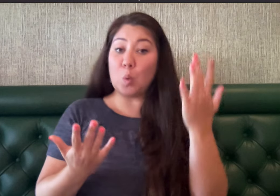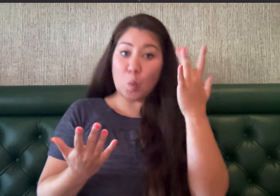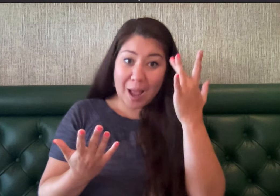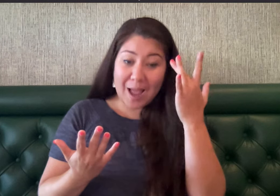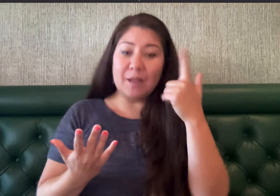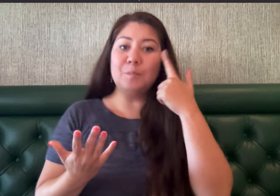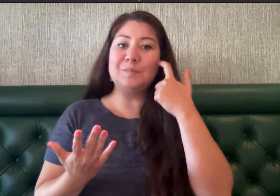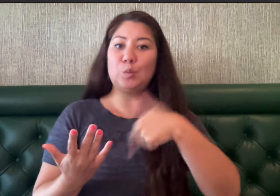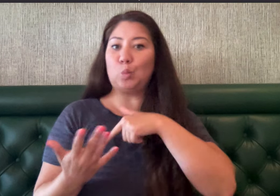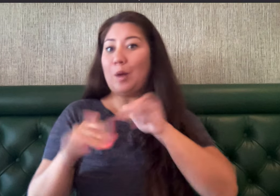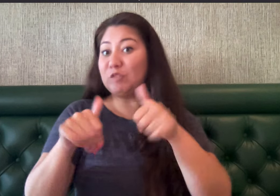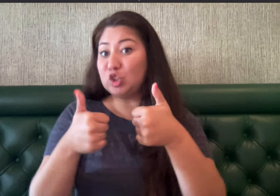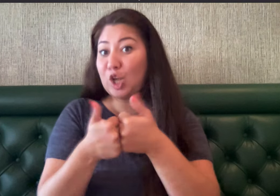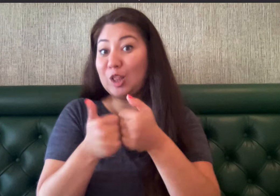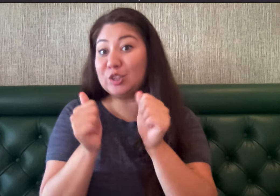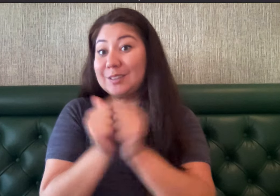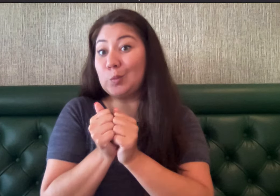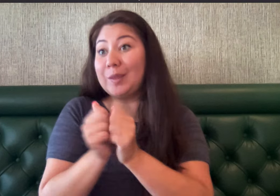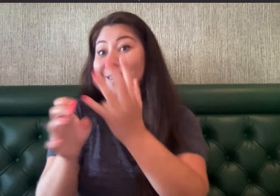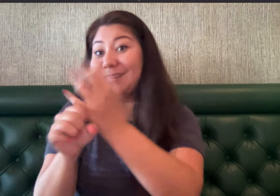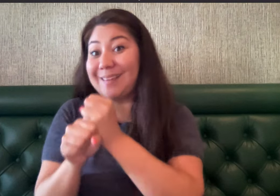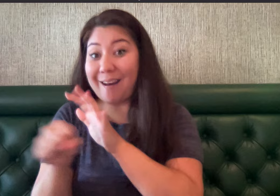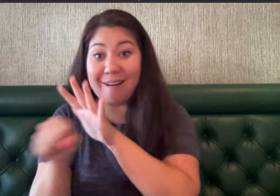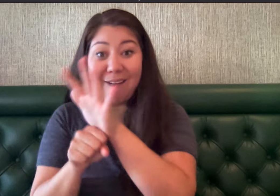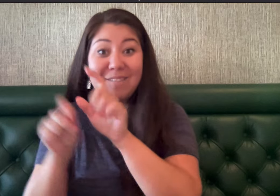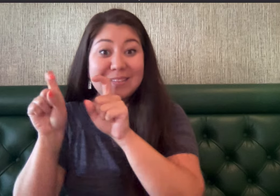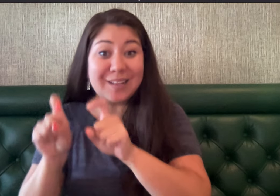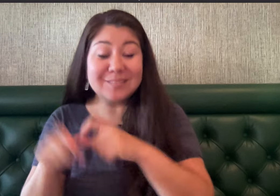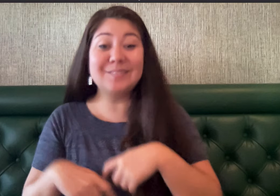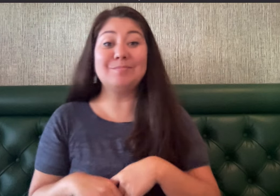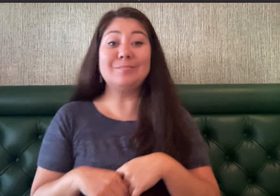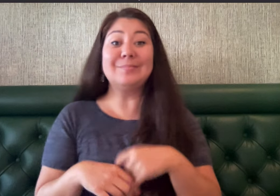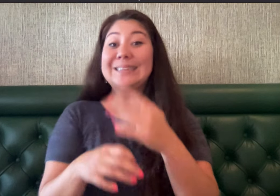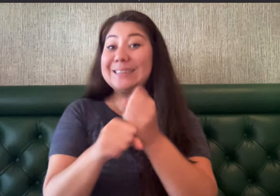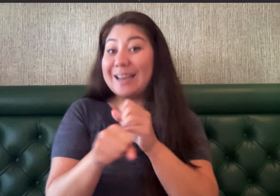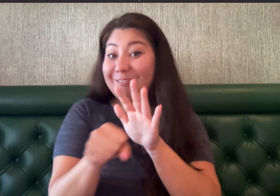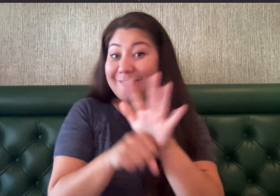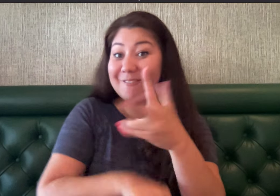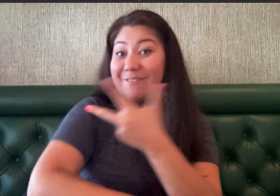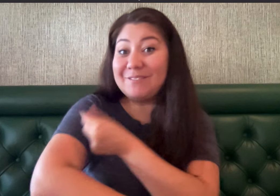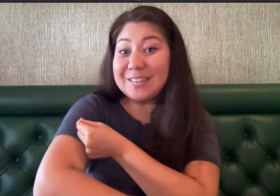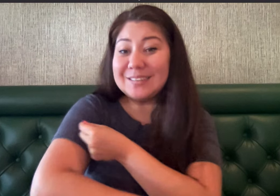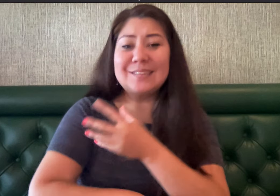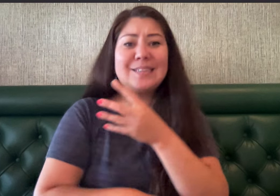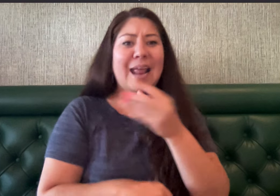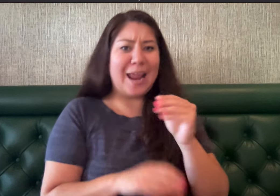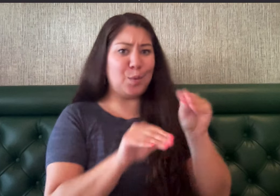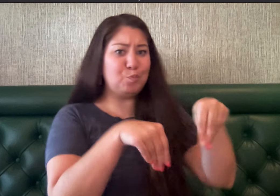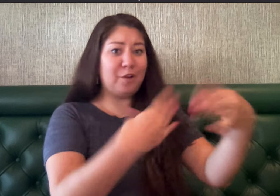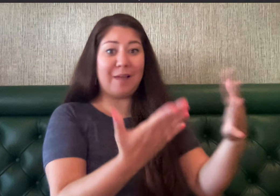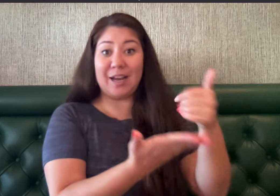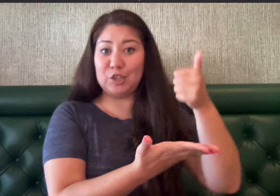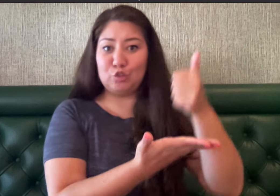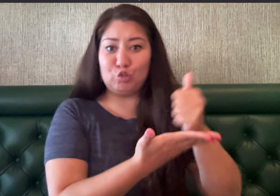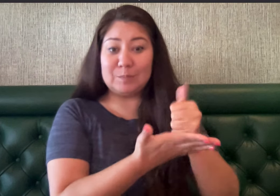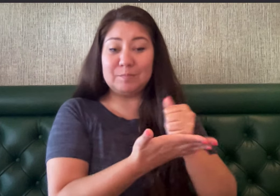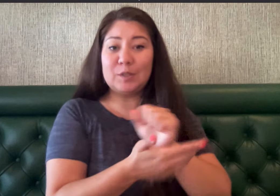We are facing challenges with having enough tests, enough vaccines, and providing treatment.